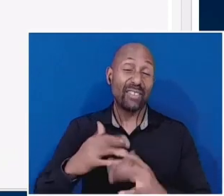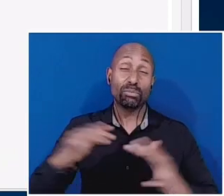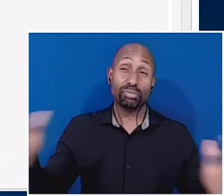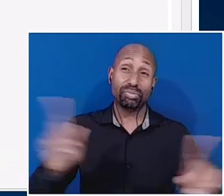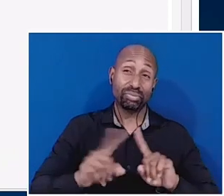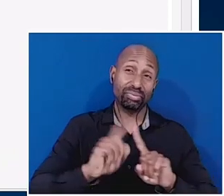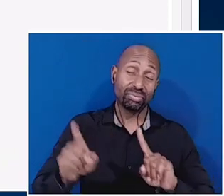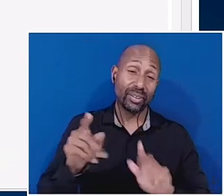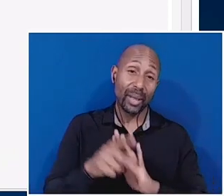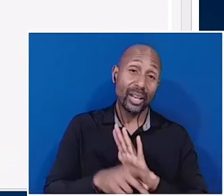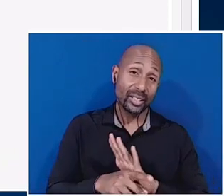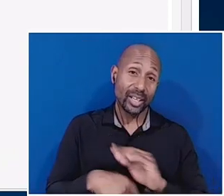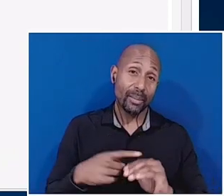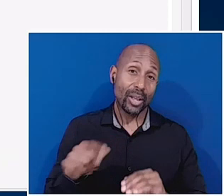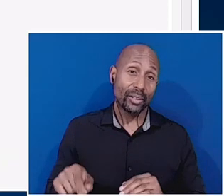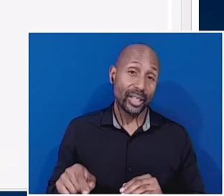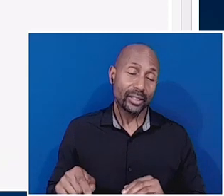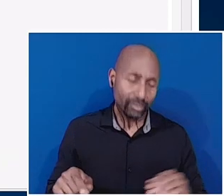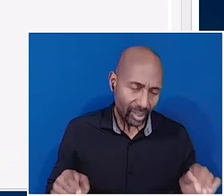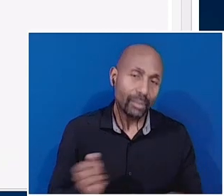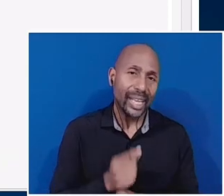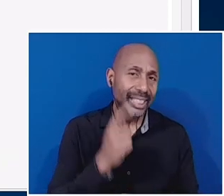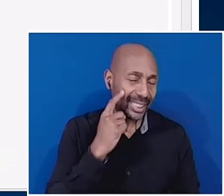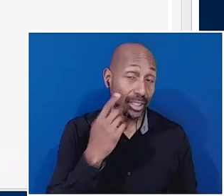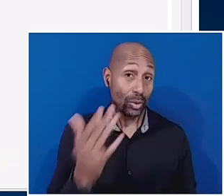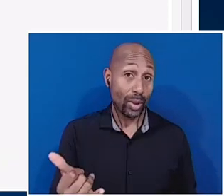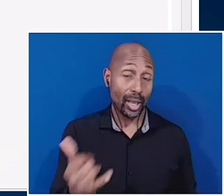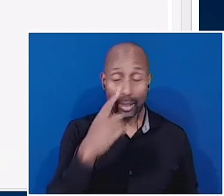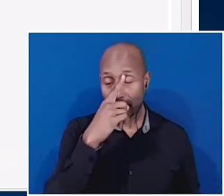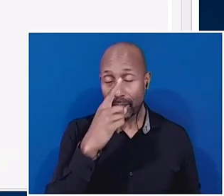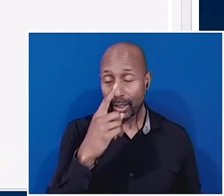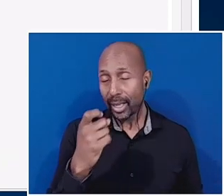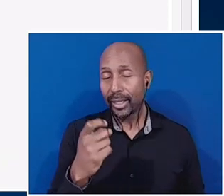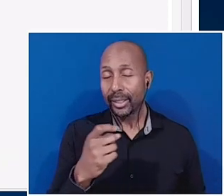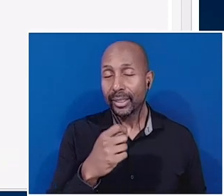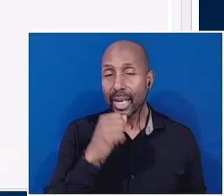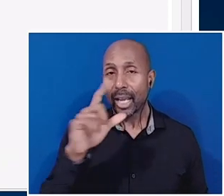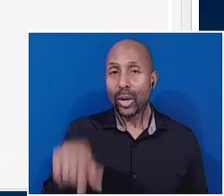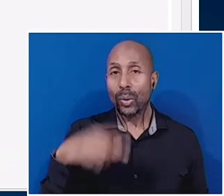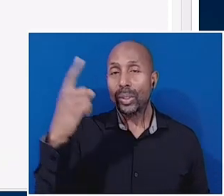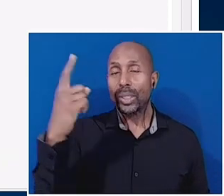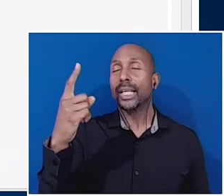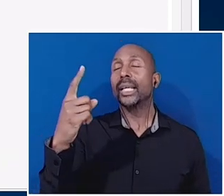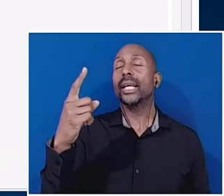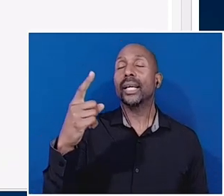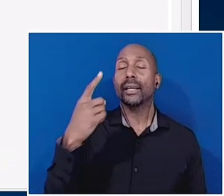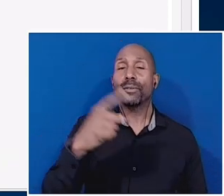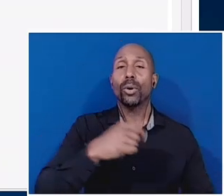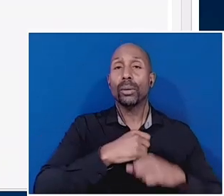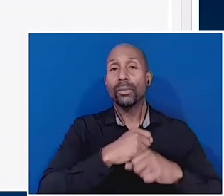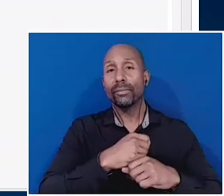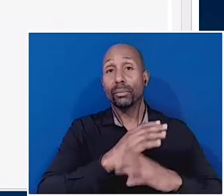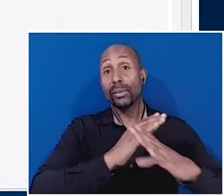Not just to prevent students from- or to